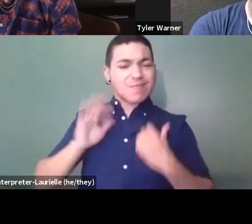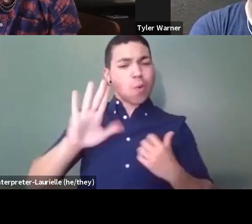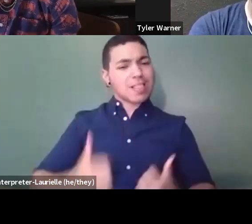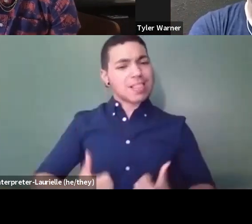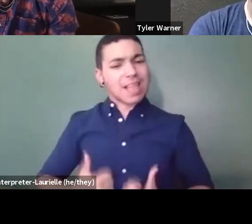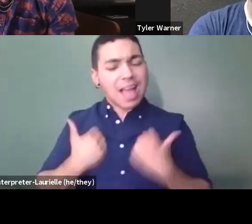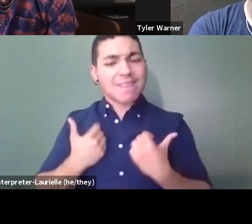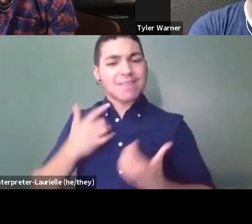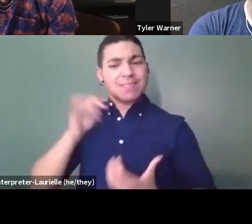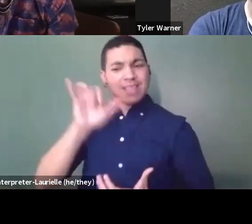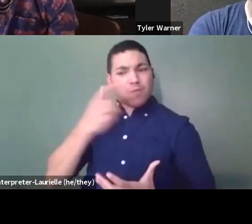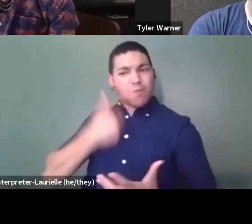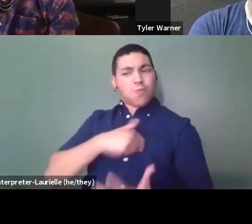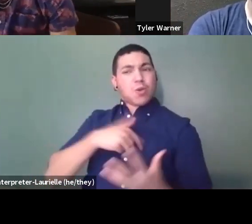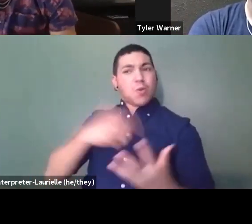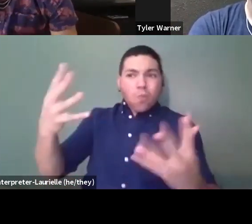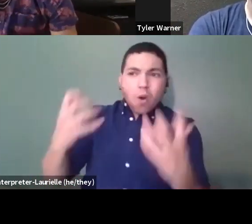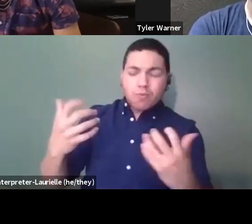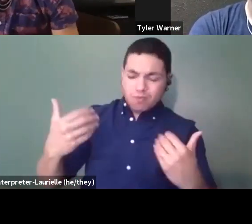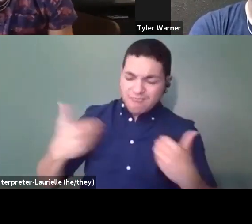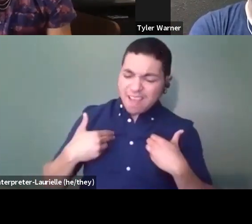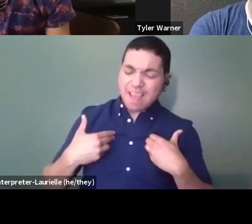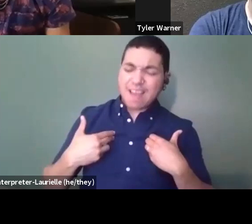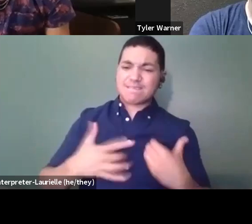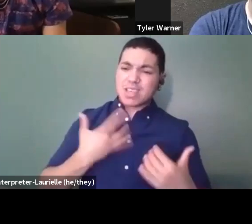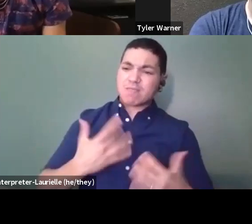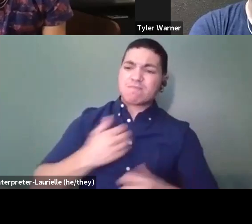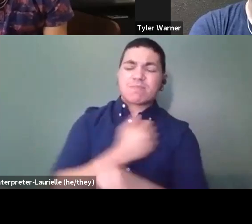our society in a way that will really.